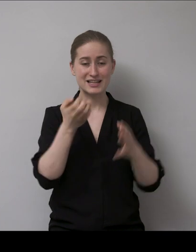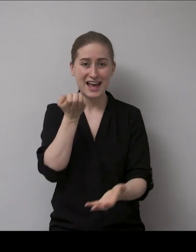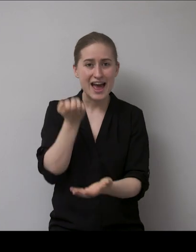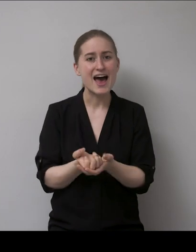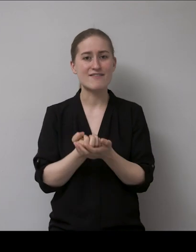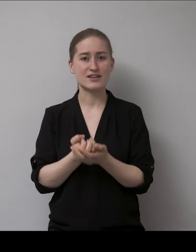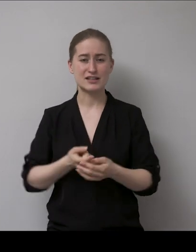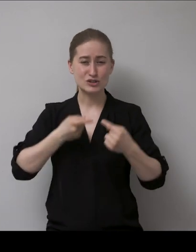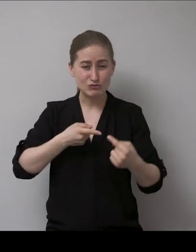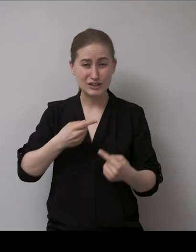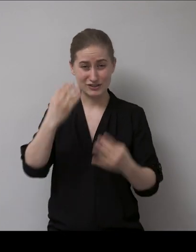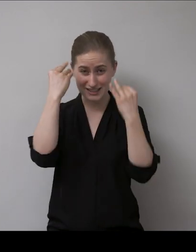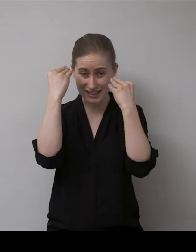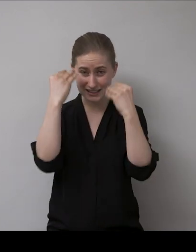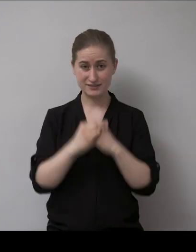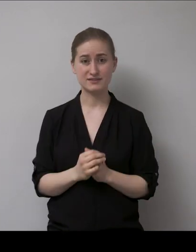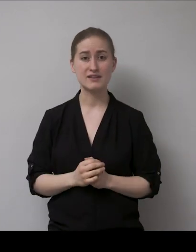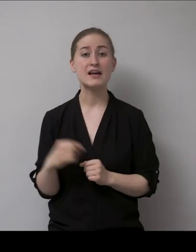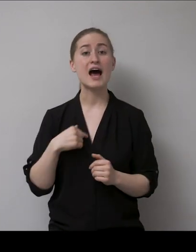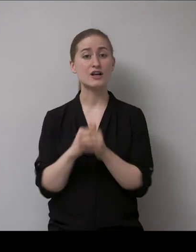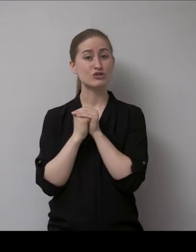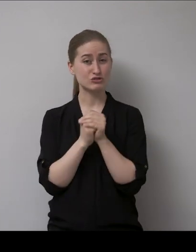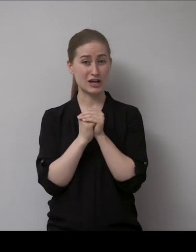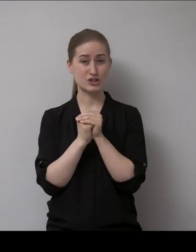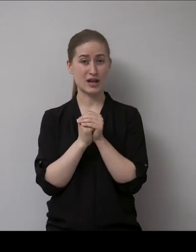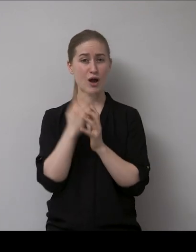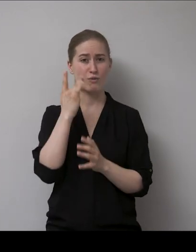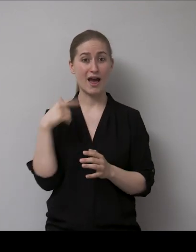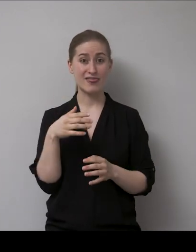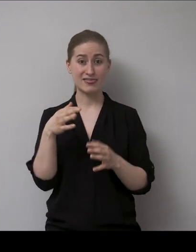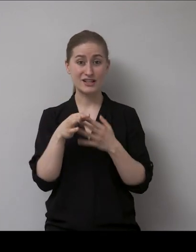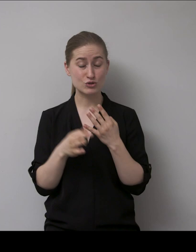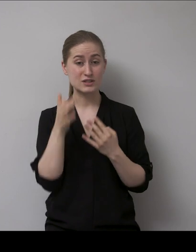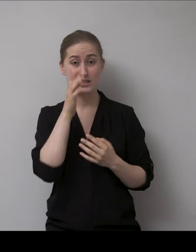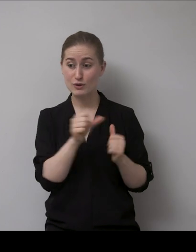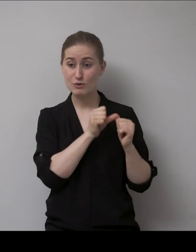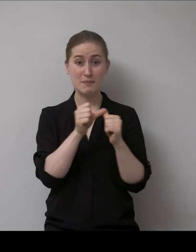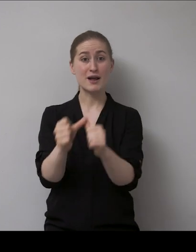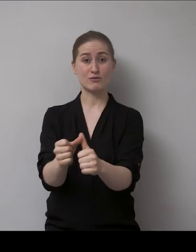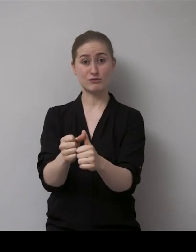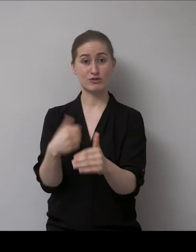and rigorous thinking. I congratulate you, because these choices will remain with you as you go through life.